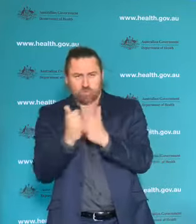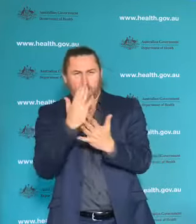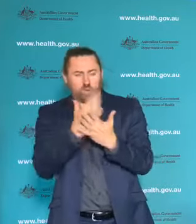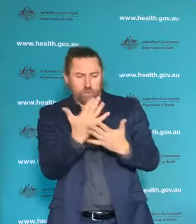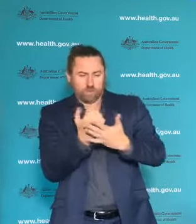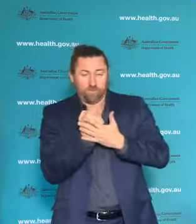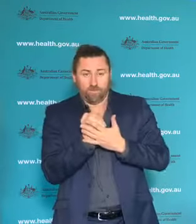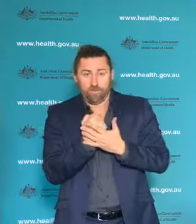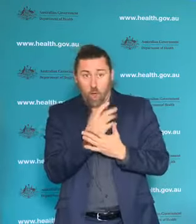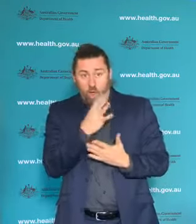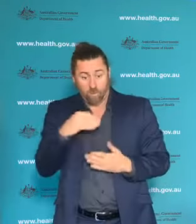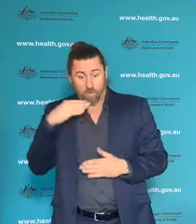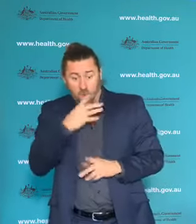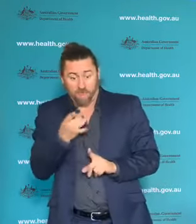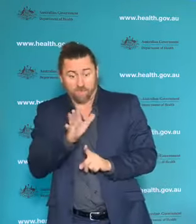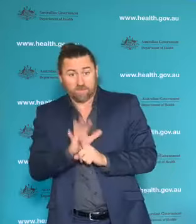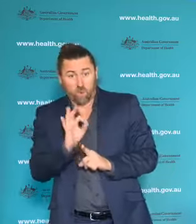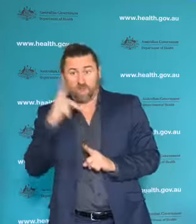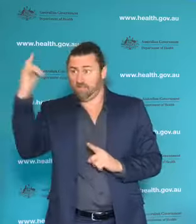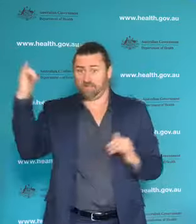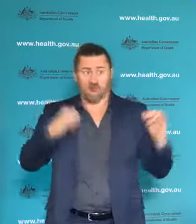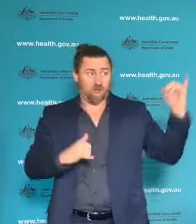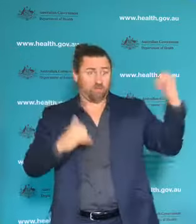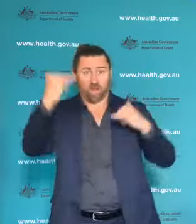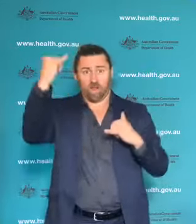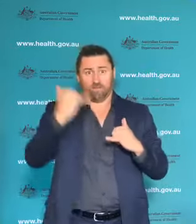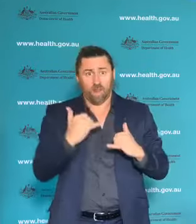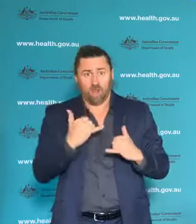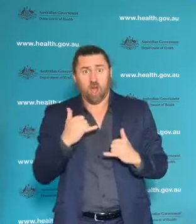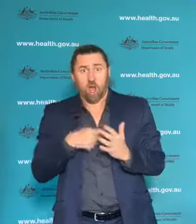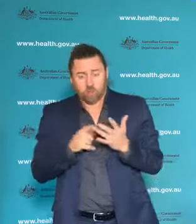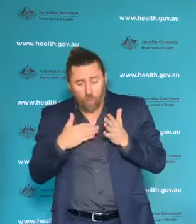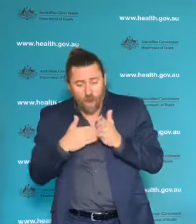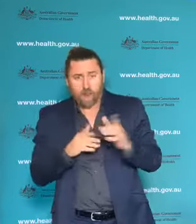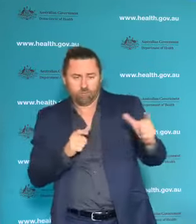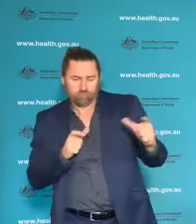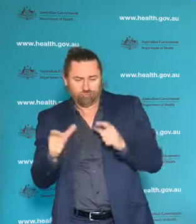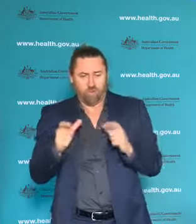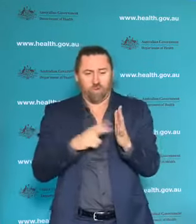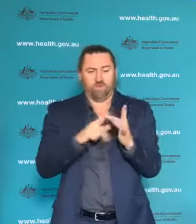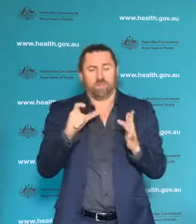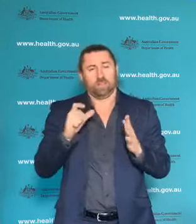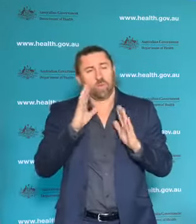to assist in the outbreaks in Victoria. We have received disturbing reports that